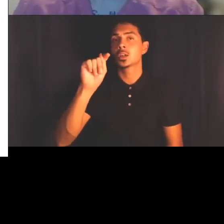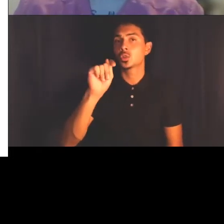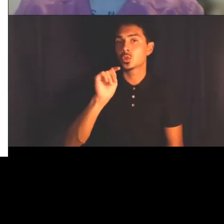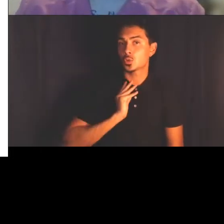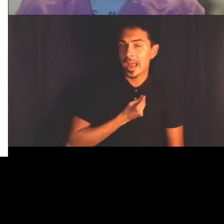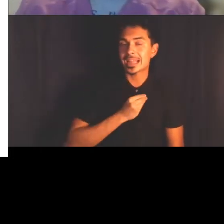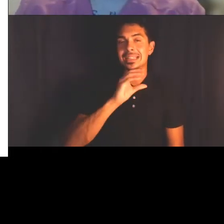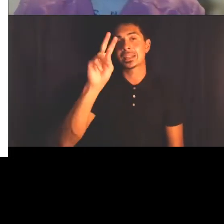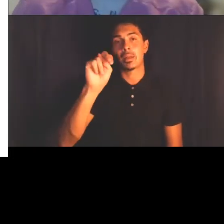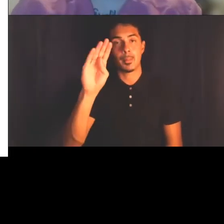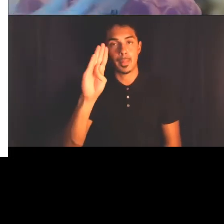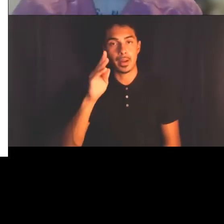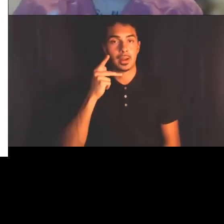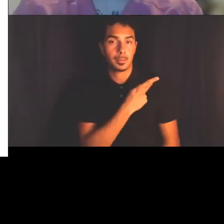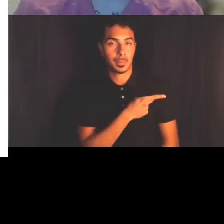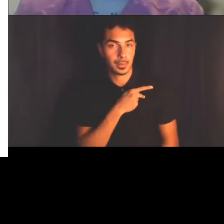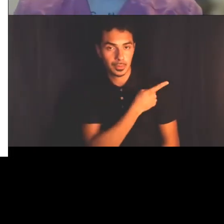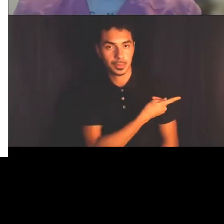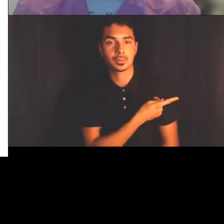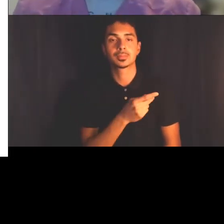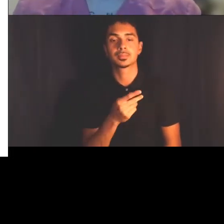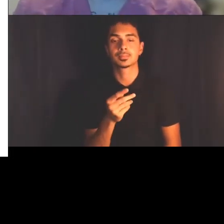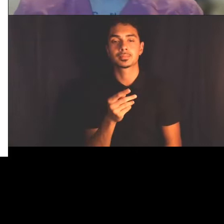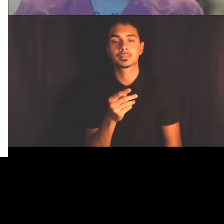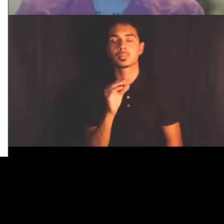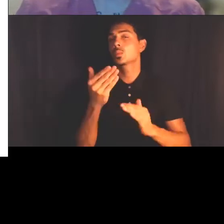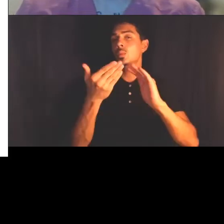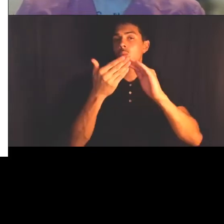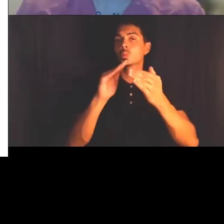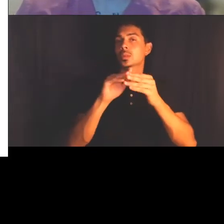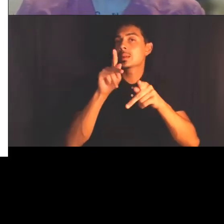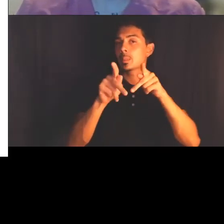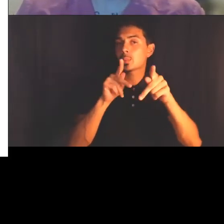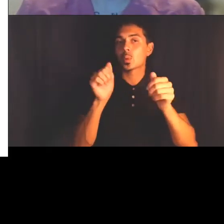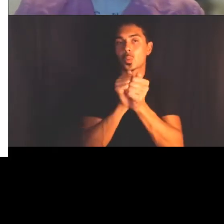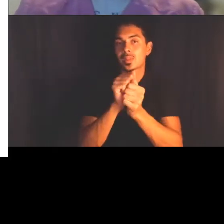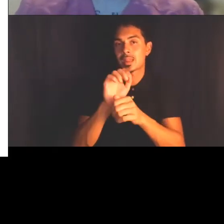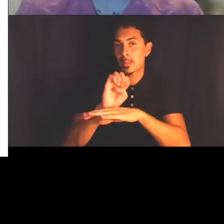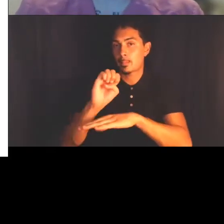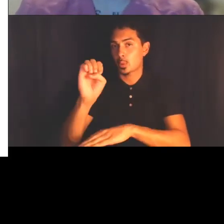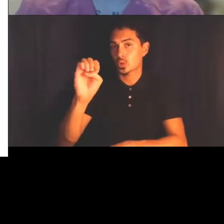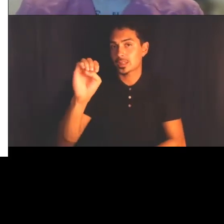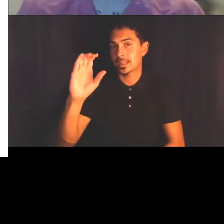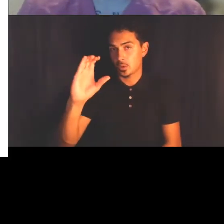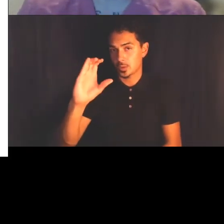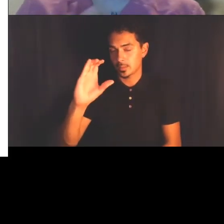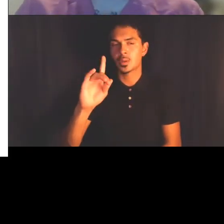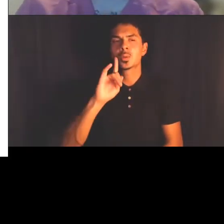patients or community folks and emergency contraception, there are important things that we wanna make sure